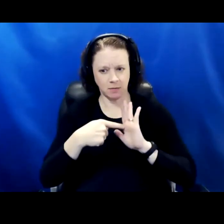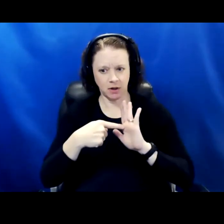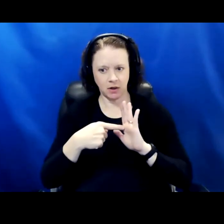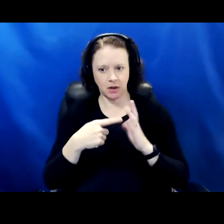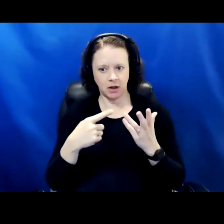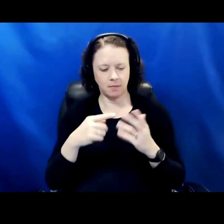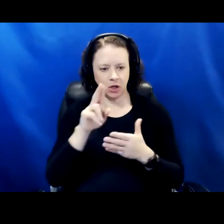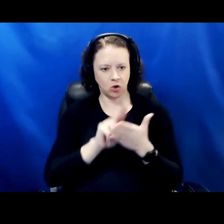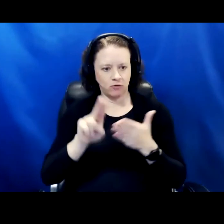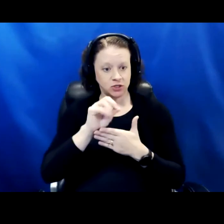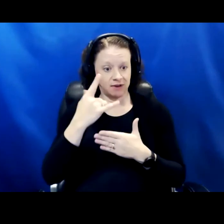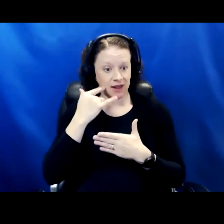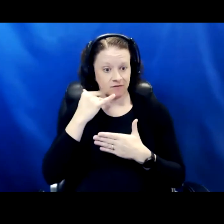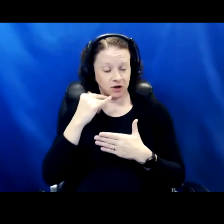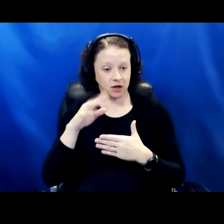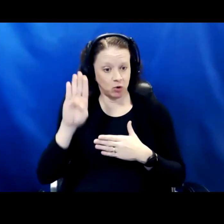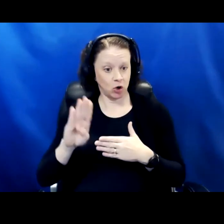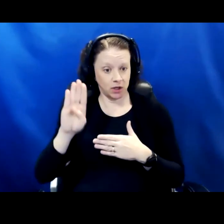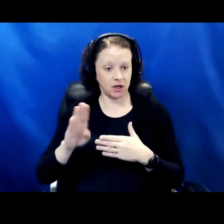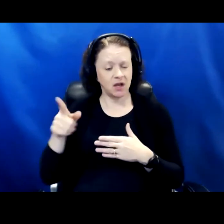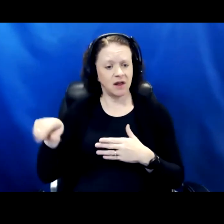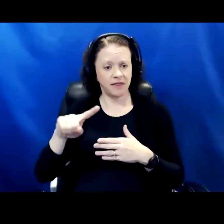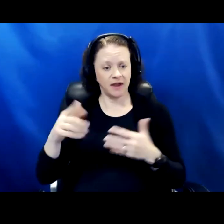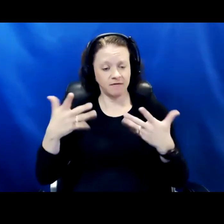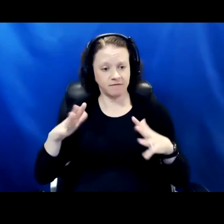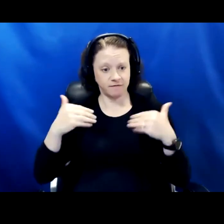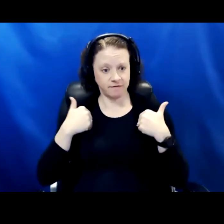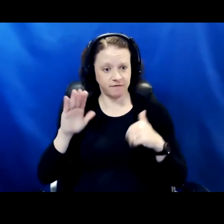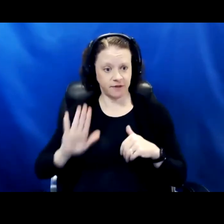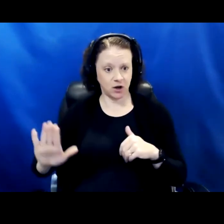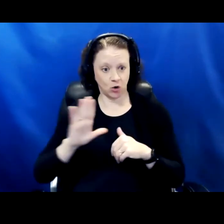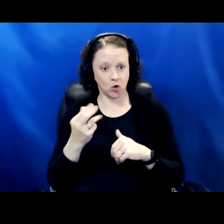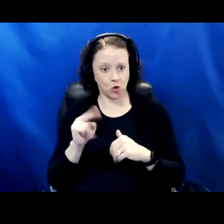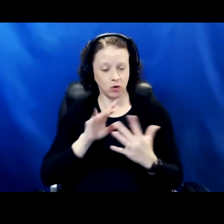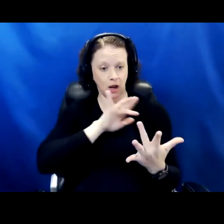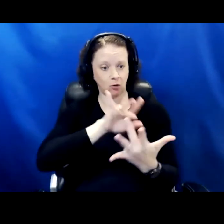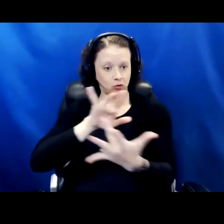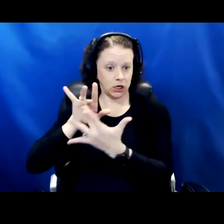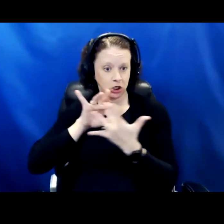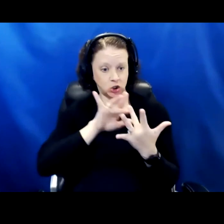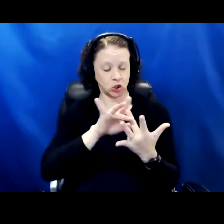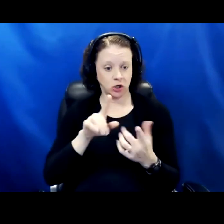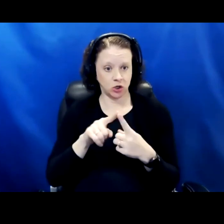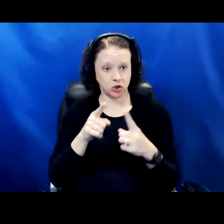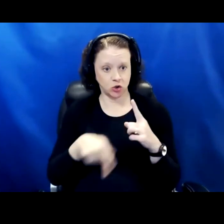University of California at Berkeley, you know, having its own outreach to staff around vaccines